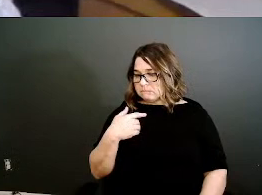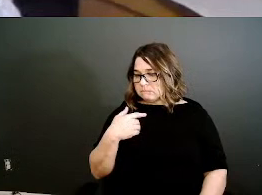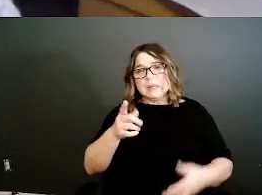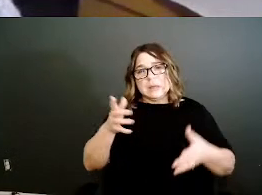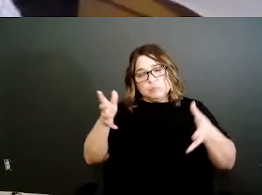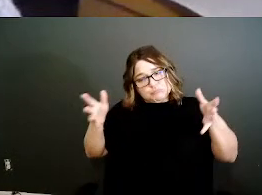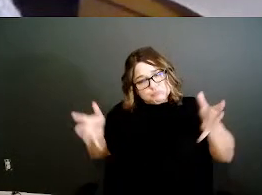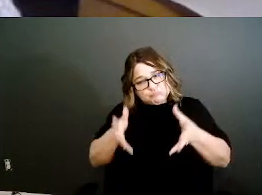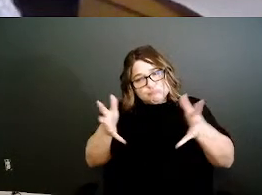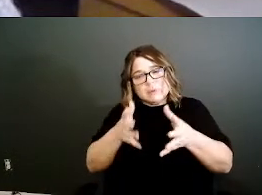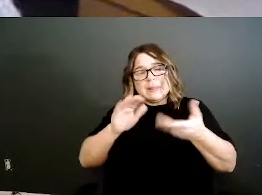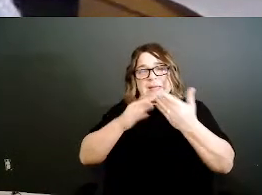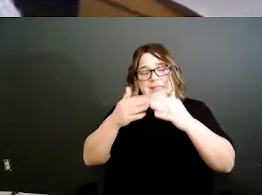WEEKENDS THAT WE ALL PUT IN TO GET THIS WORK DONE.